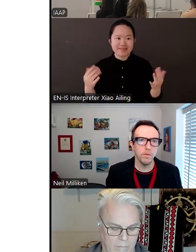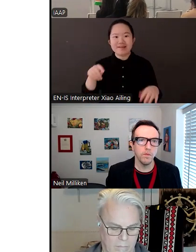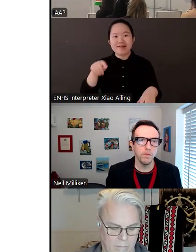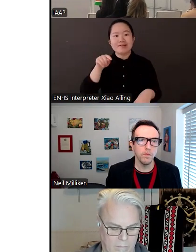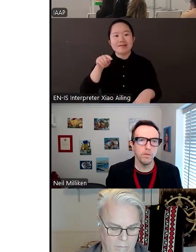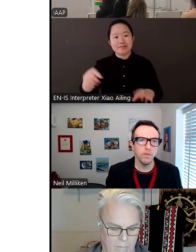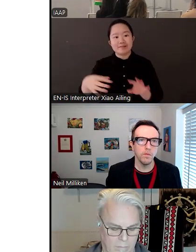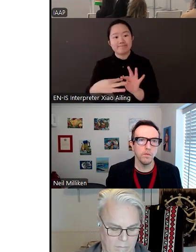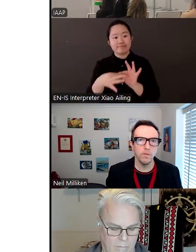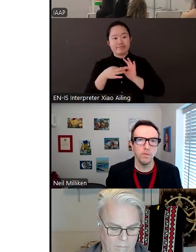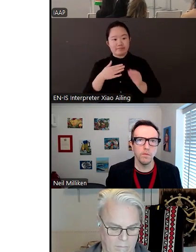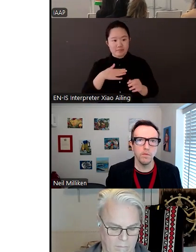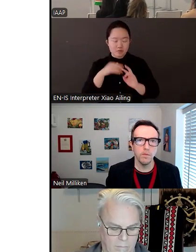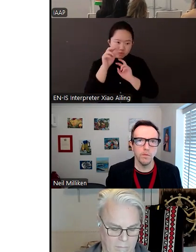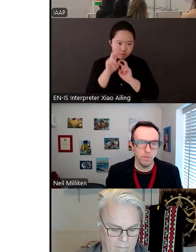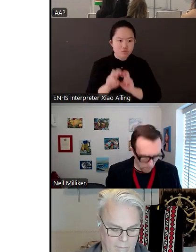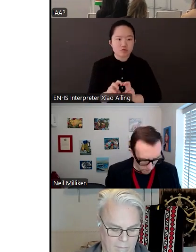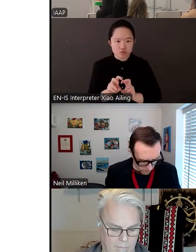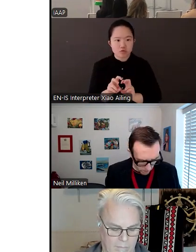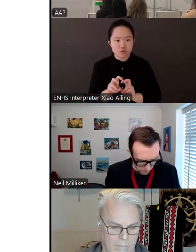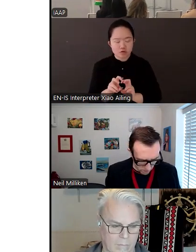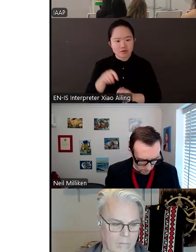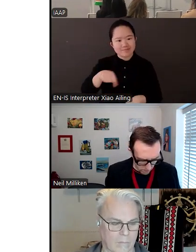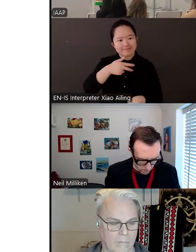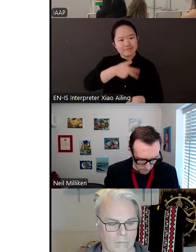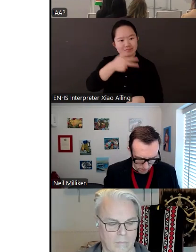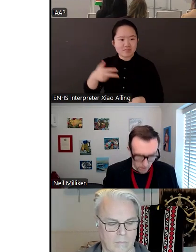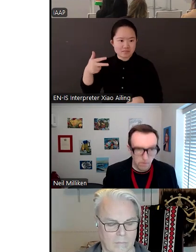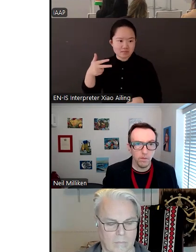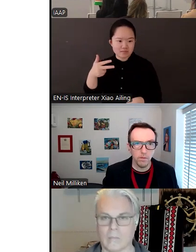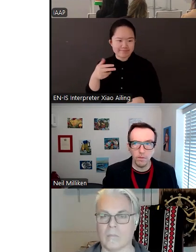We have these different models because in Denmark we would still call people with disabilities the handicapped.